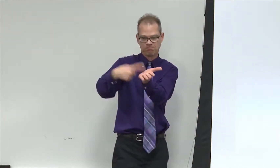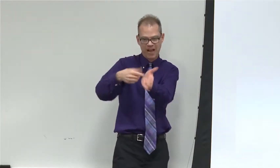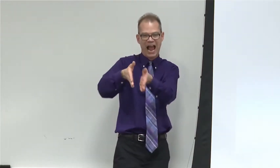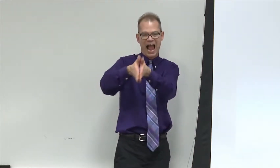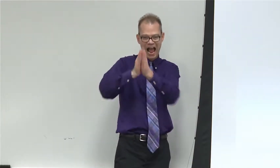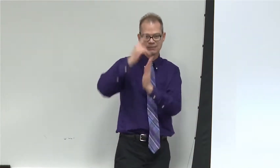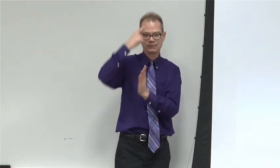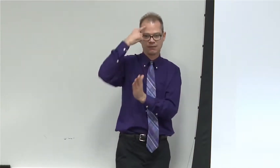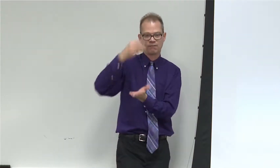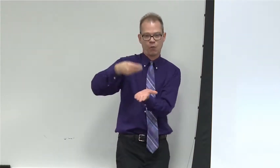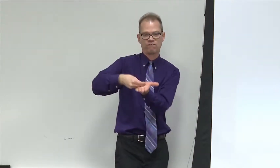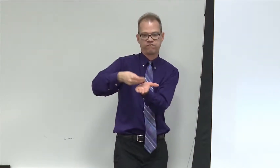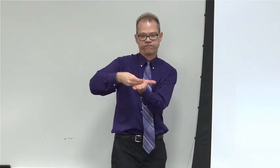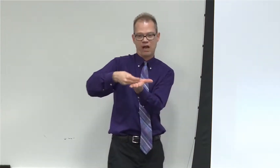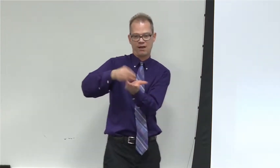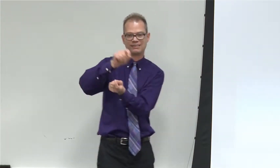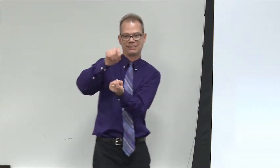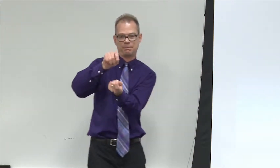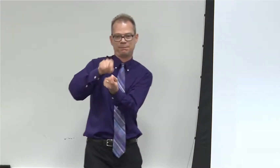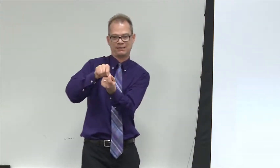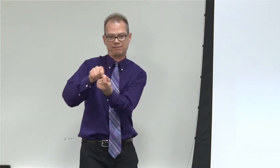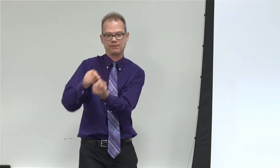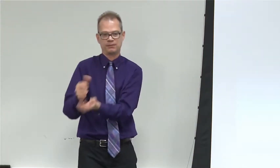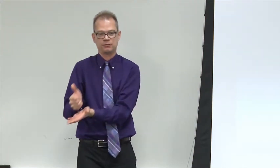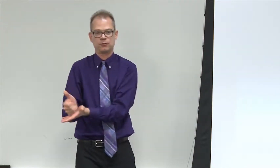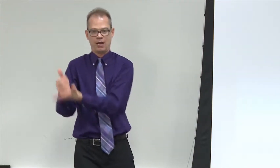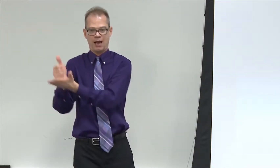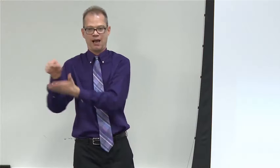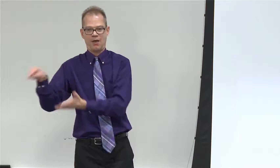and they arbitrated for a specific funding